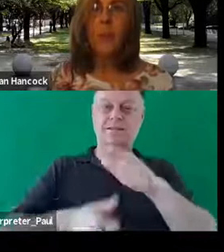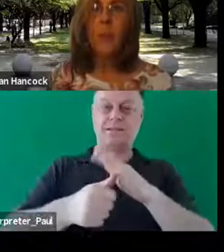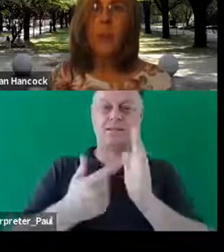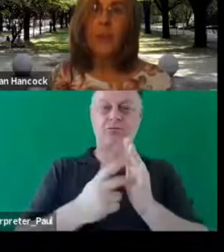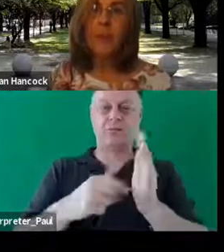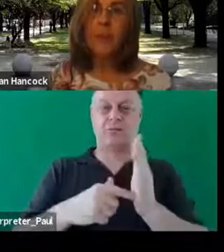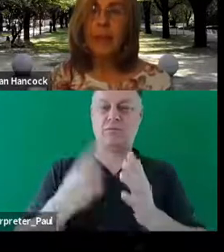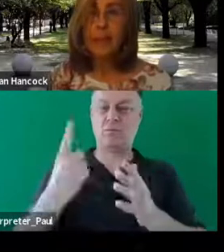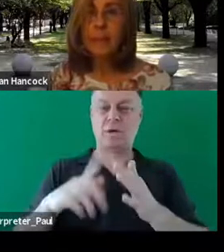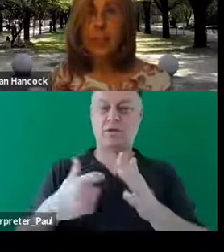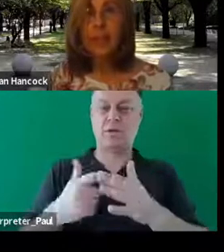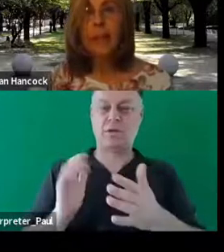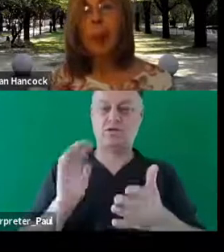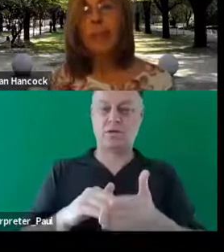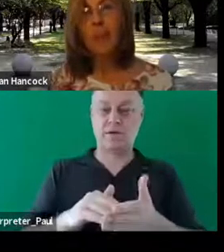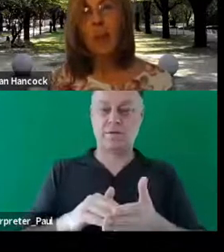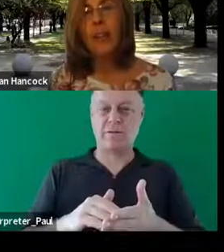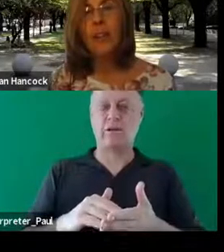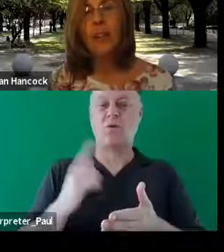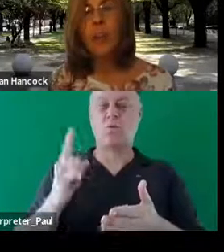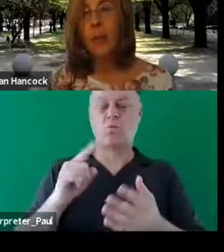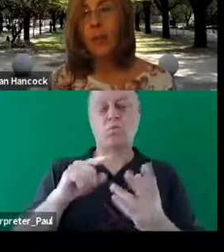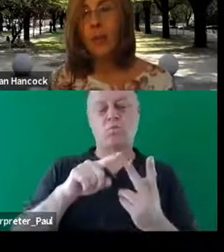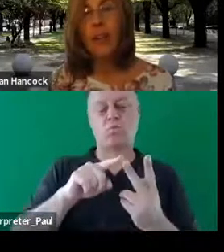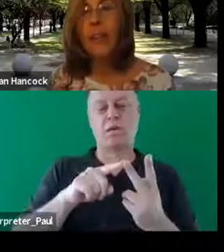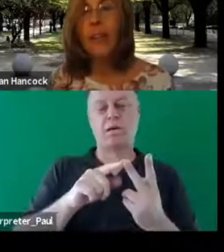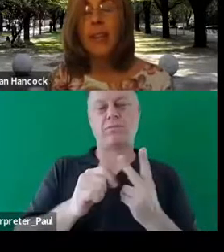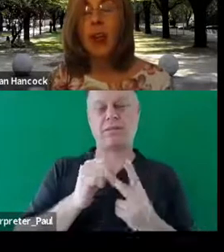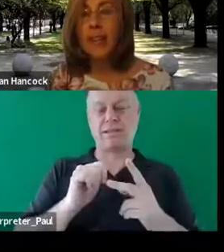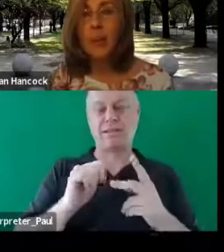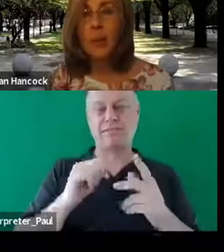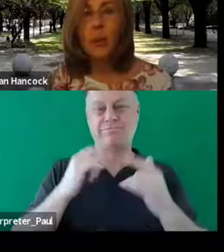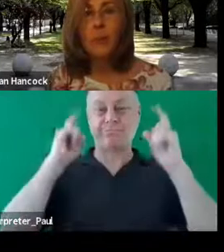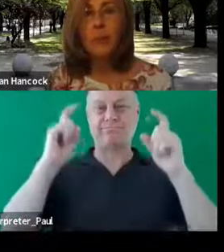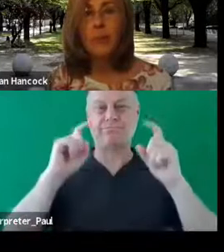one of the twins began displaying high anxiety, in the form of crying, hiding in the computer room,